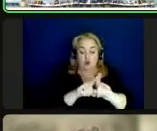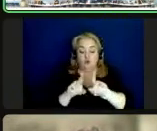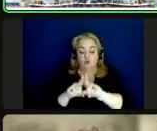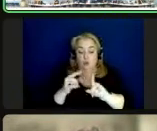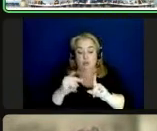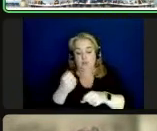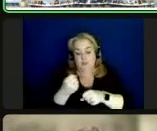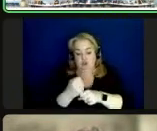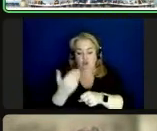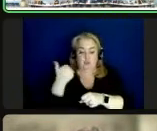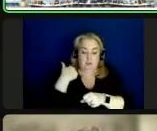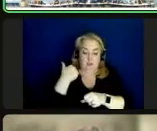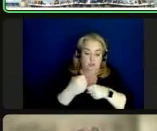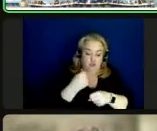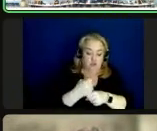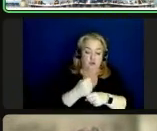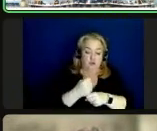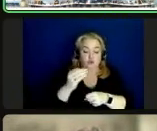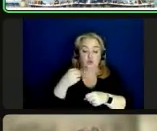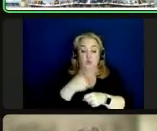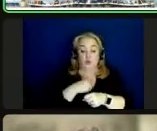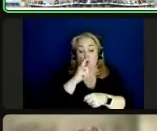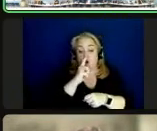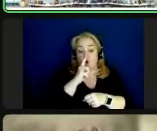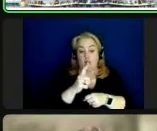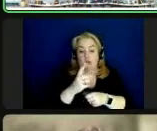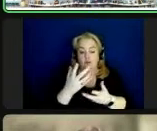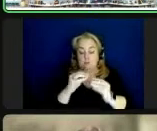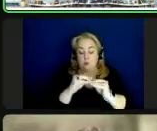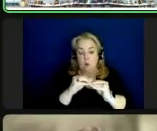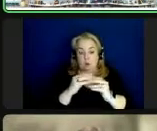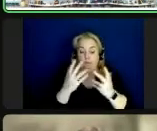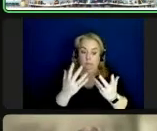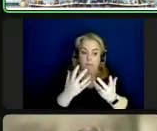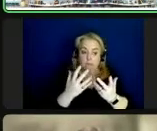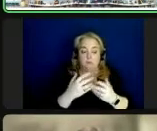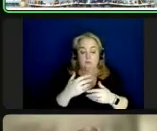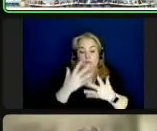ALL THEITIZ MEMBERS W